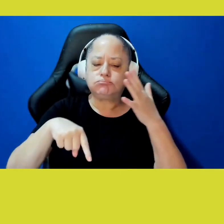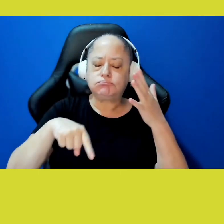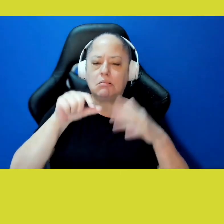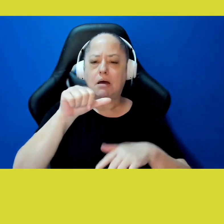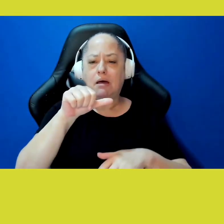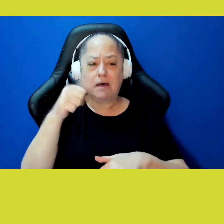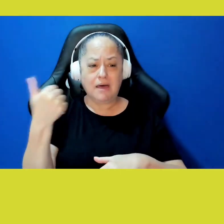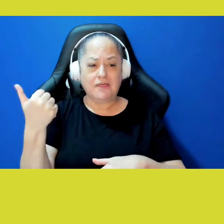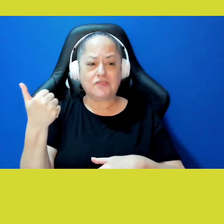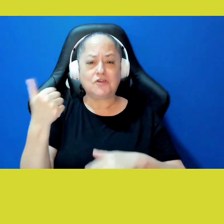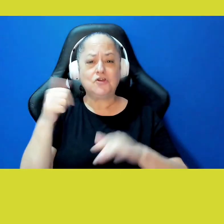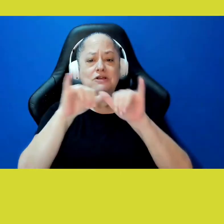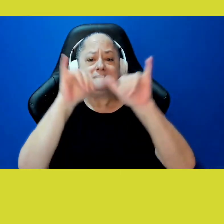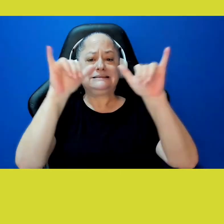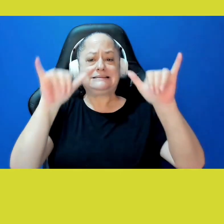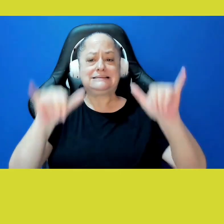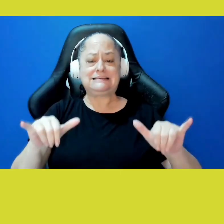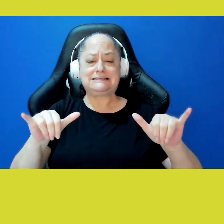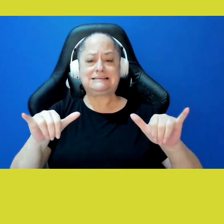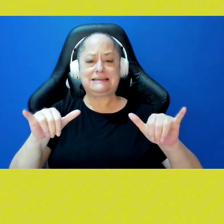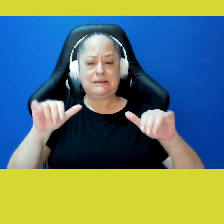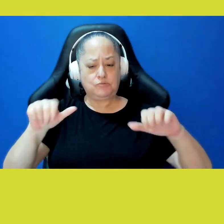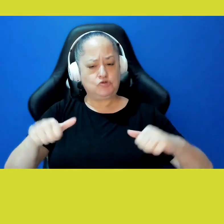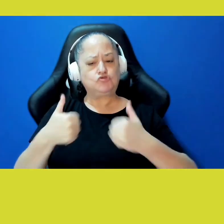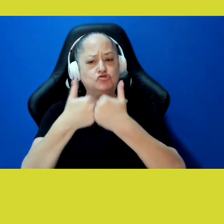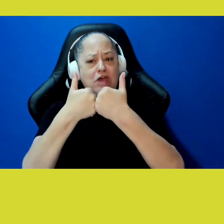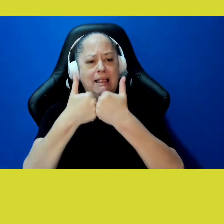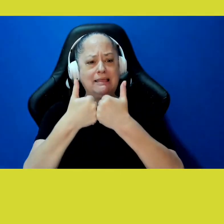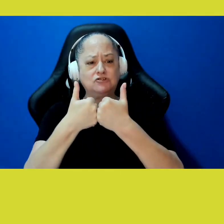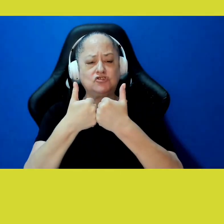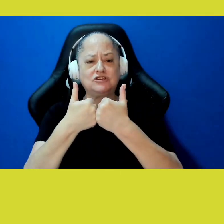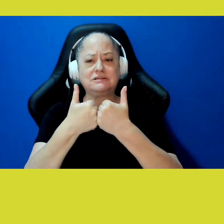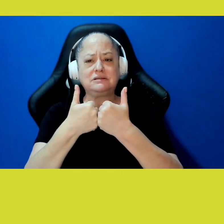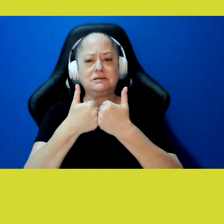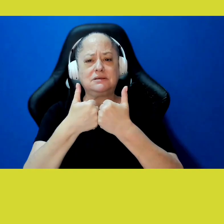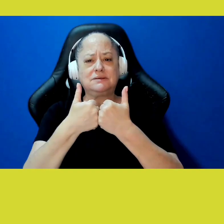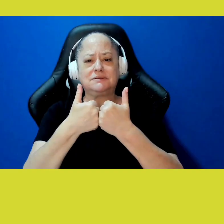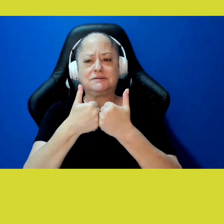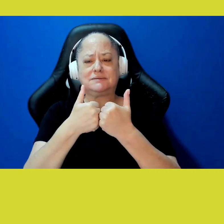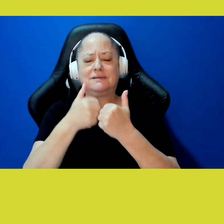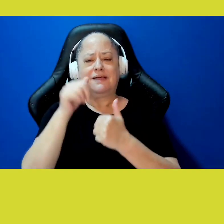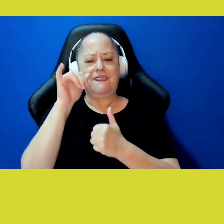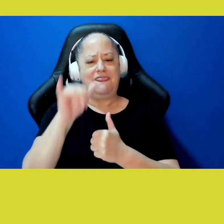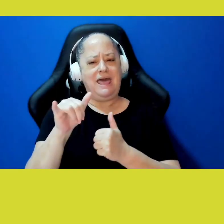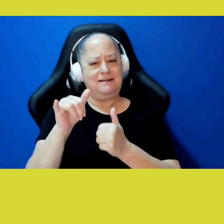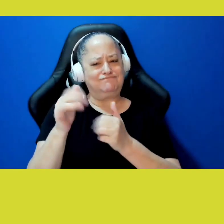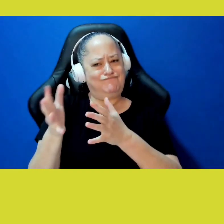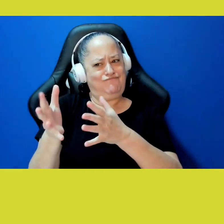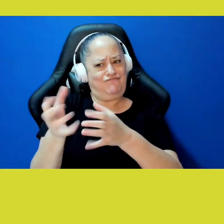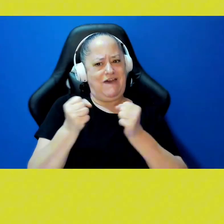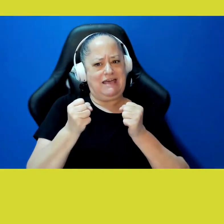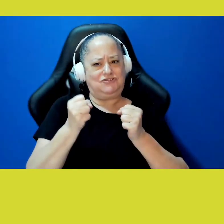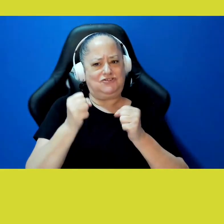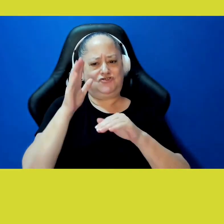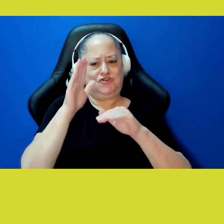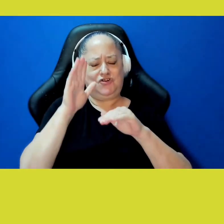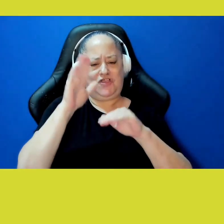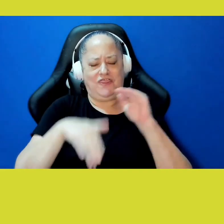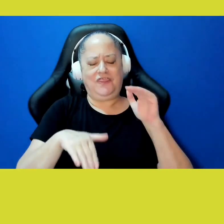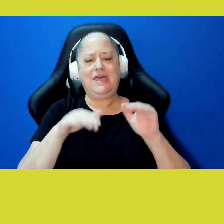systemic uh challenges has outpaced the number of people that homelessness response systems have the